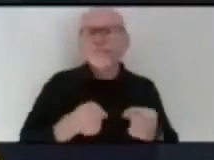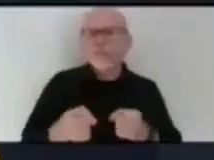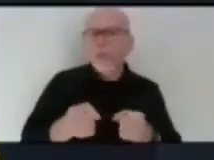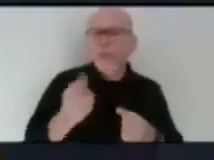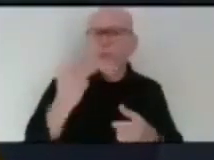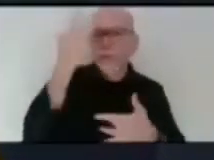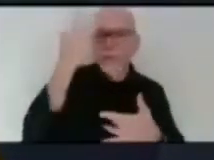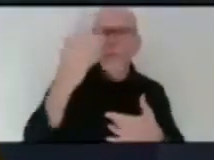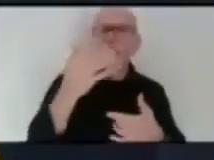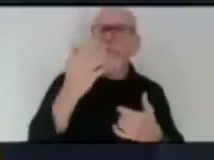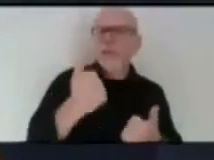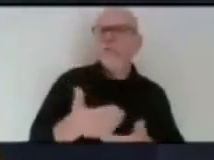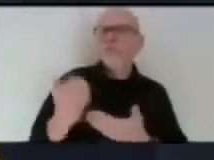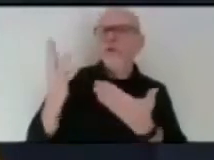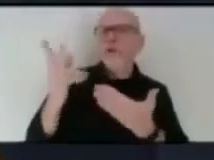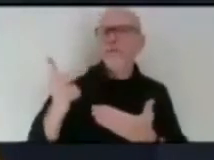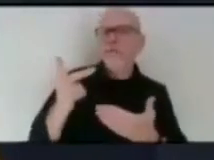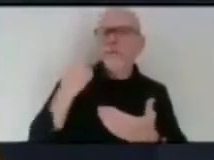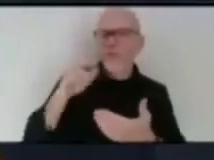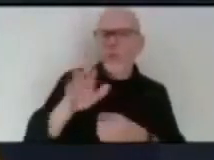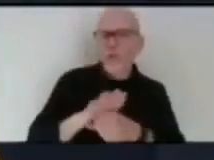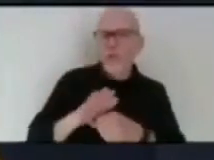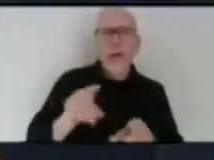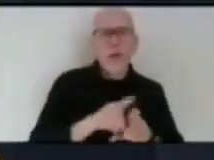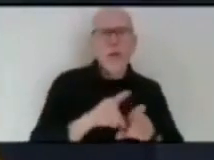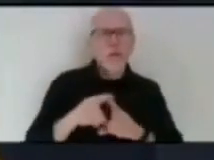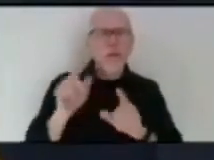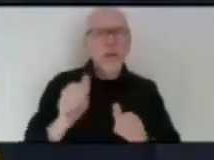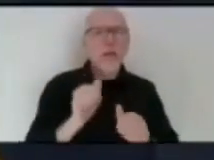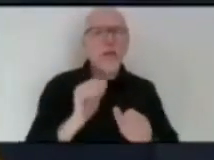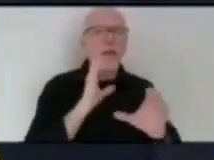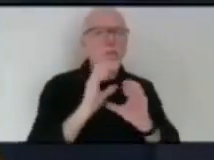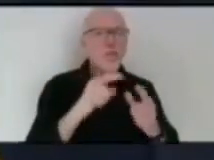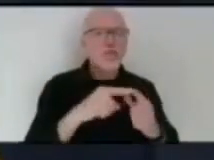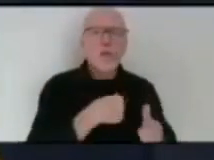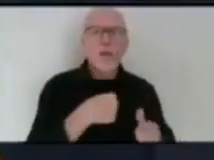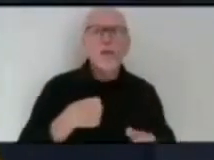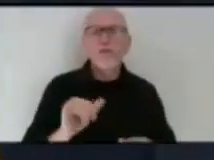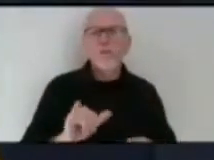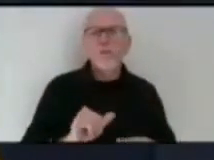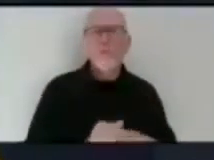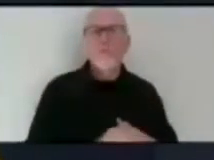with the local folks there. But they also communicate that to us is well, um,